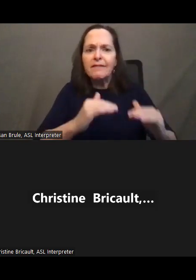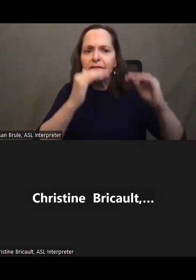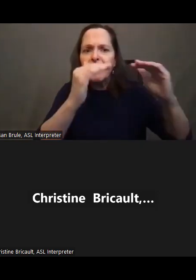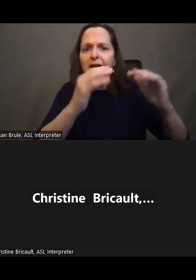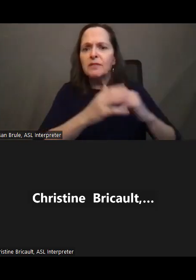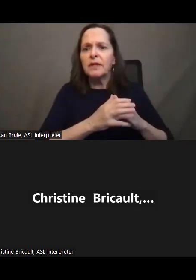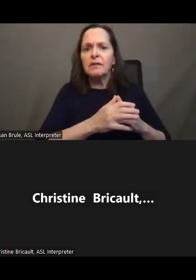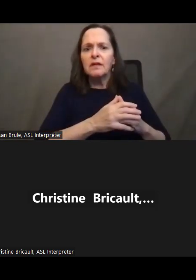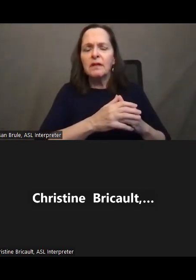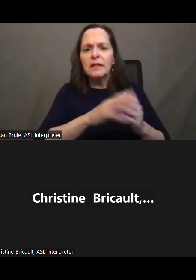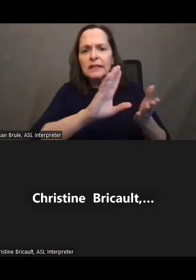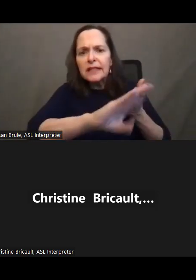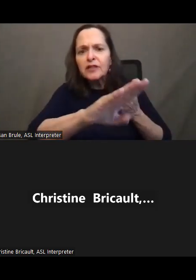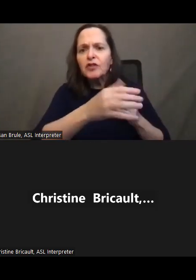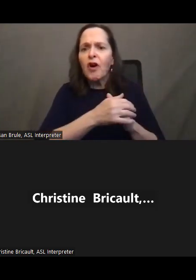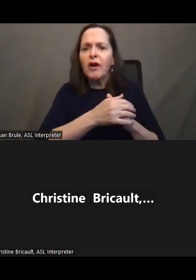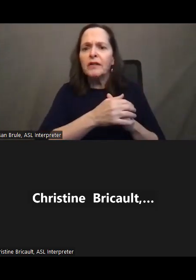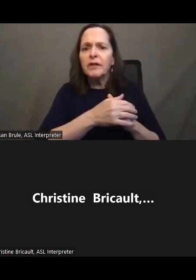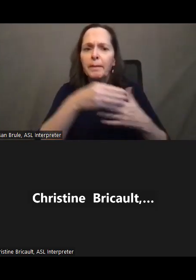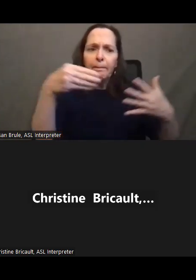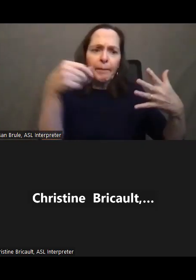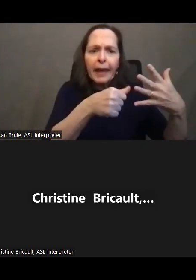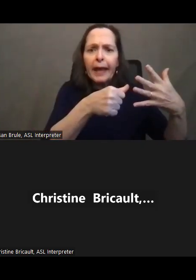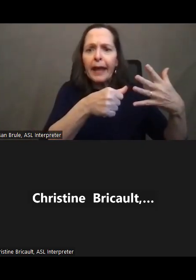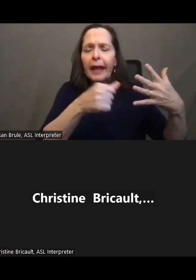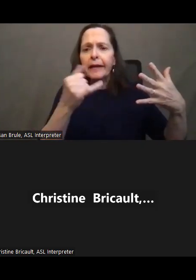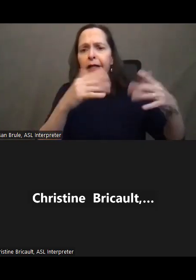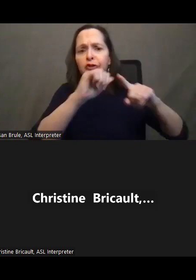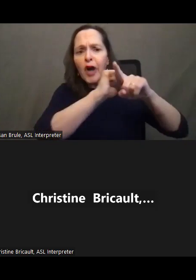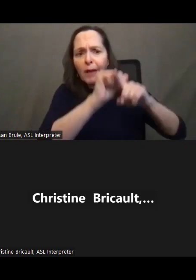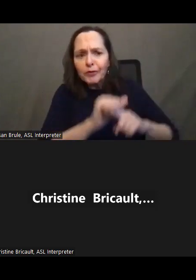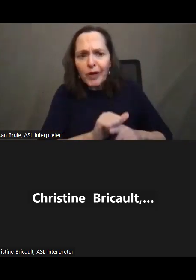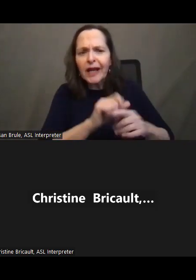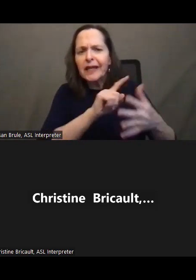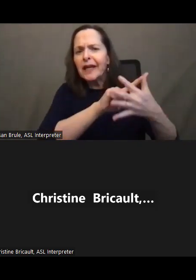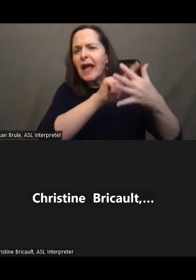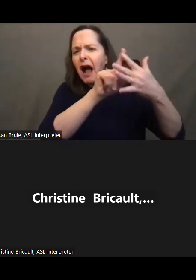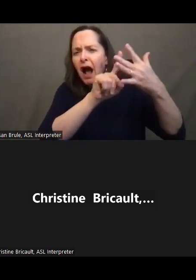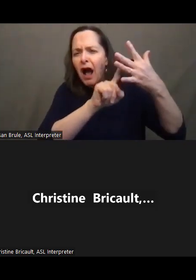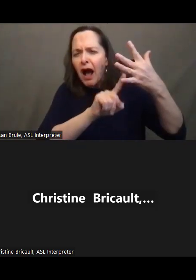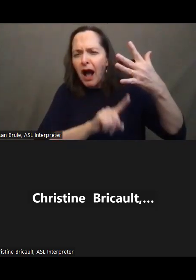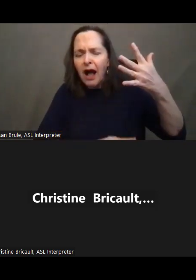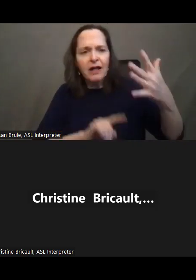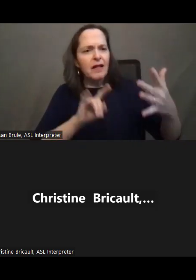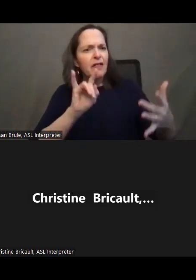compensation, job training, or other terms, conditions, and privileges of employment.